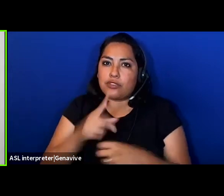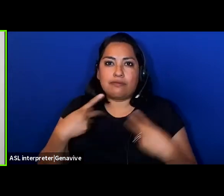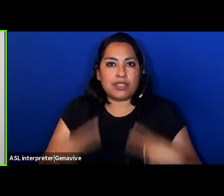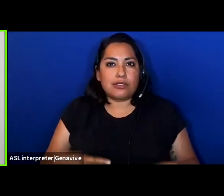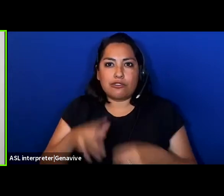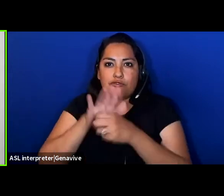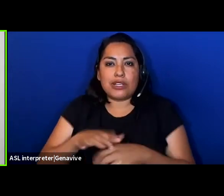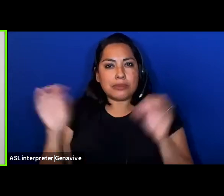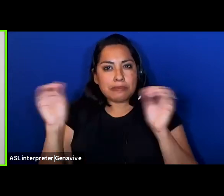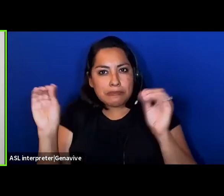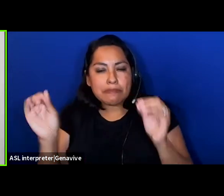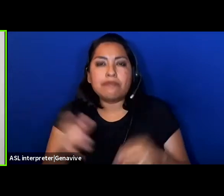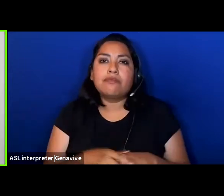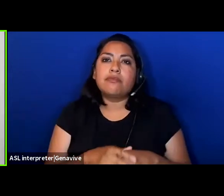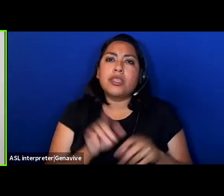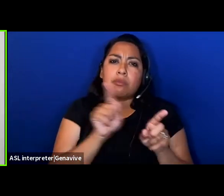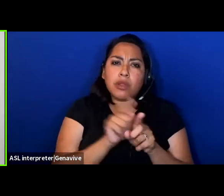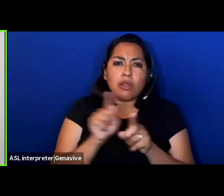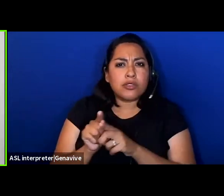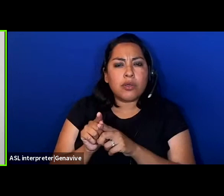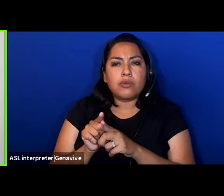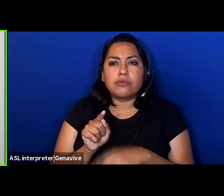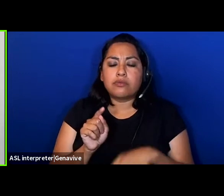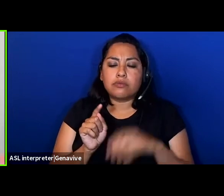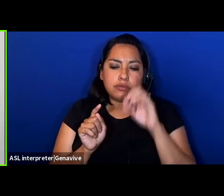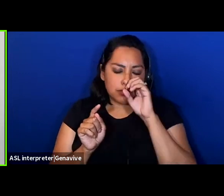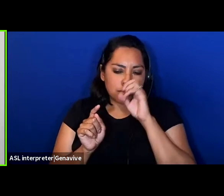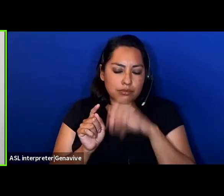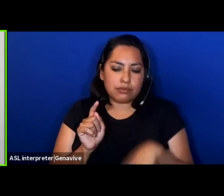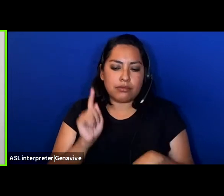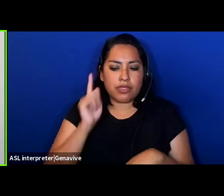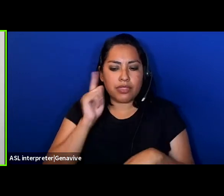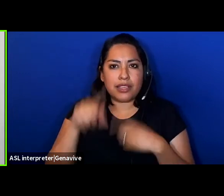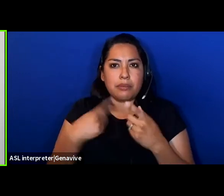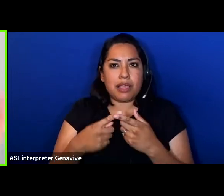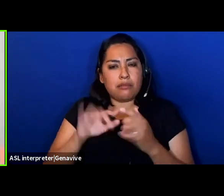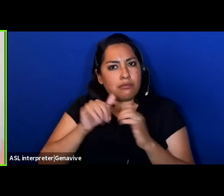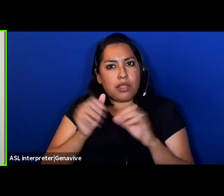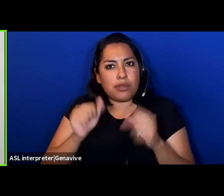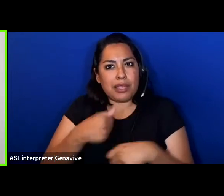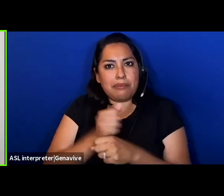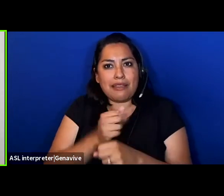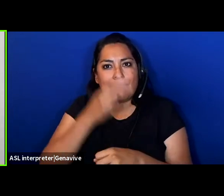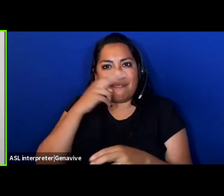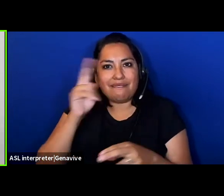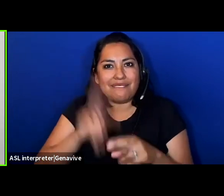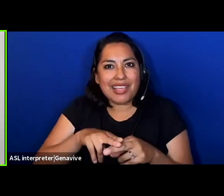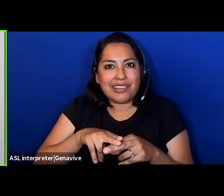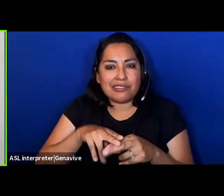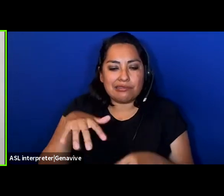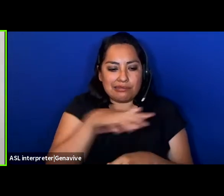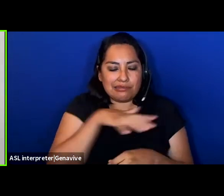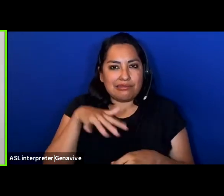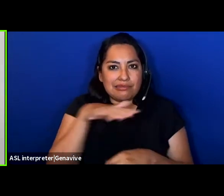Also what makes an office a fun place to be? How does the home office also become fun? Whether